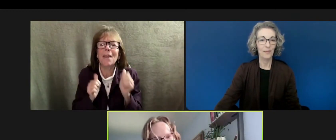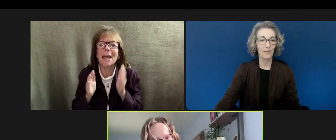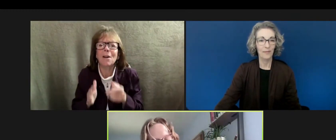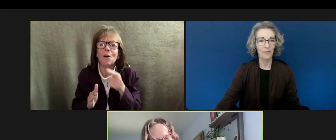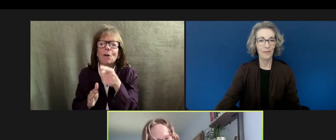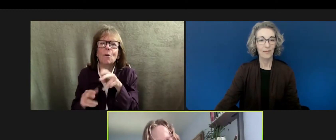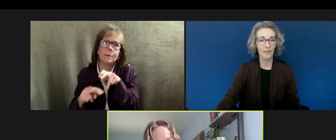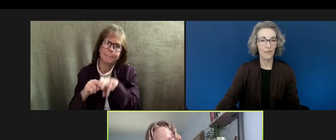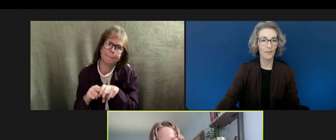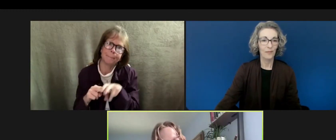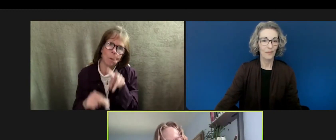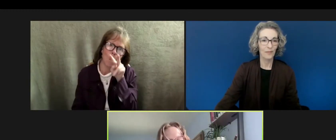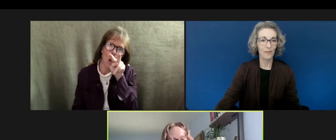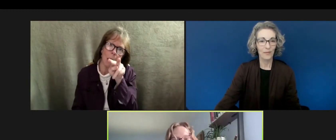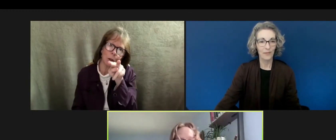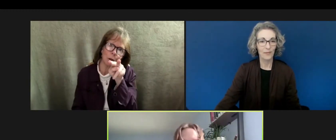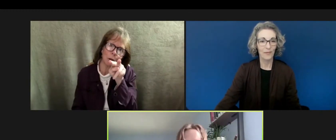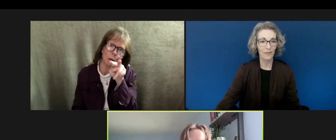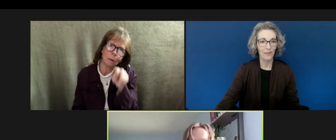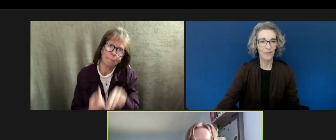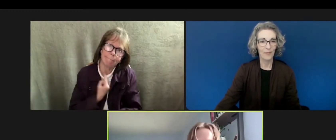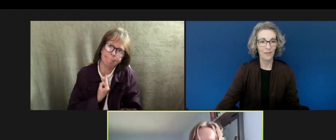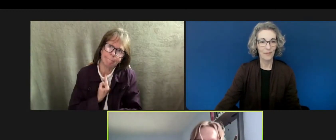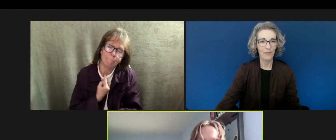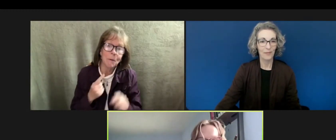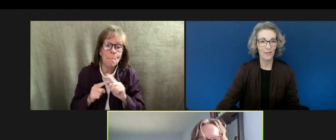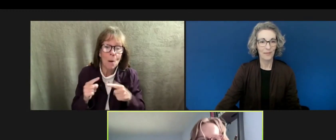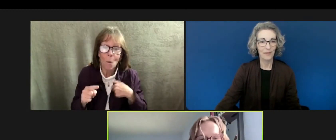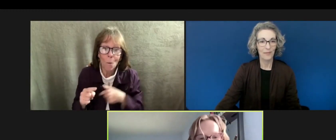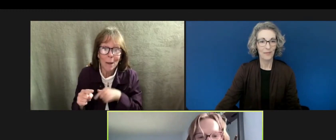you sit back and you watch, we really need your participation.